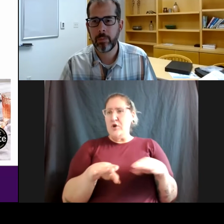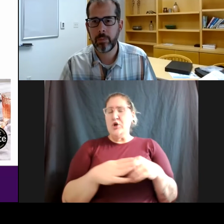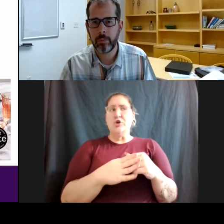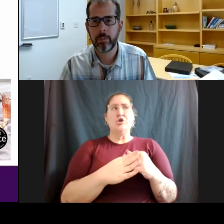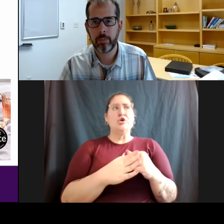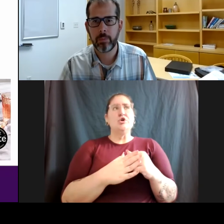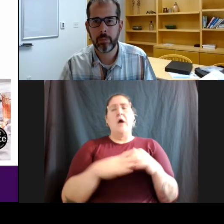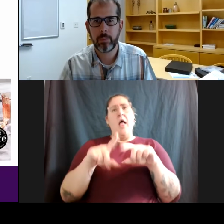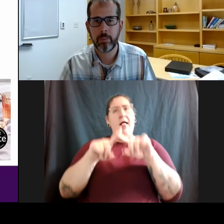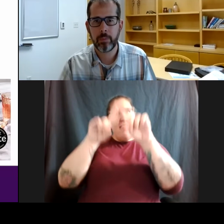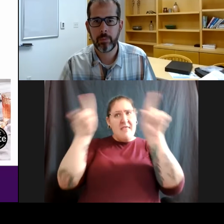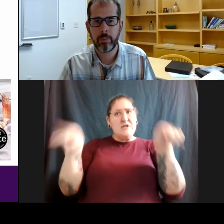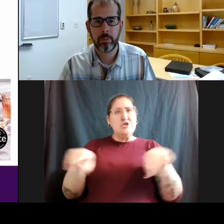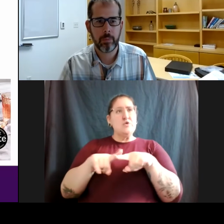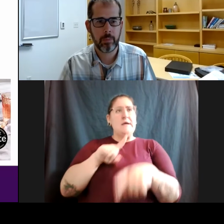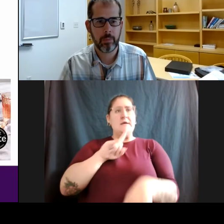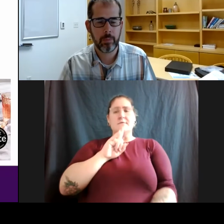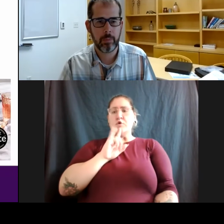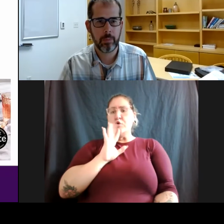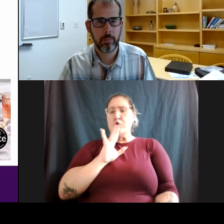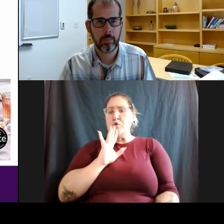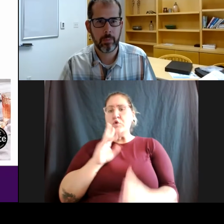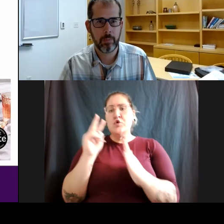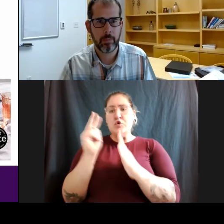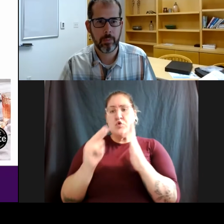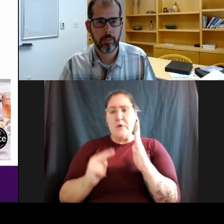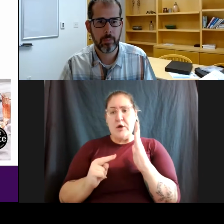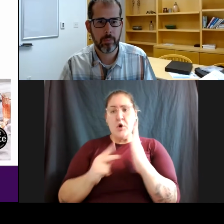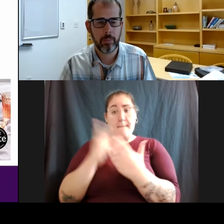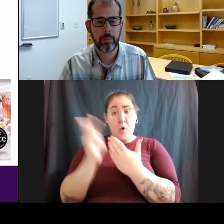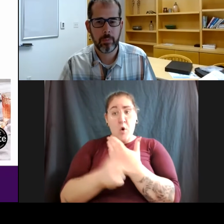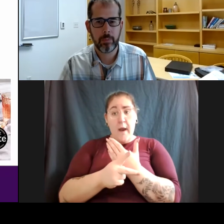screen reader output is. So it is focused on the technical accessibility and less on